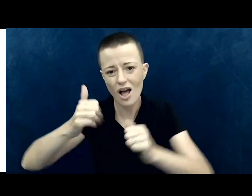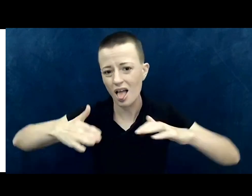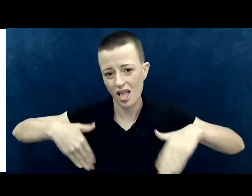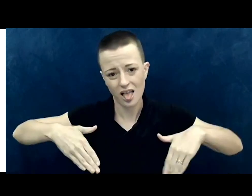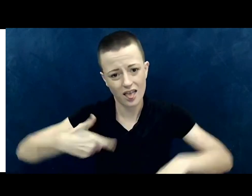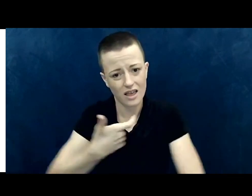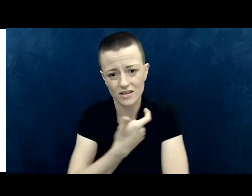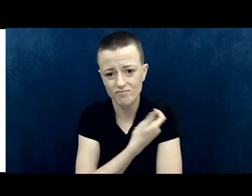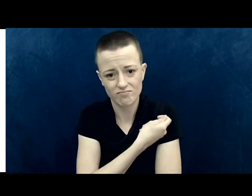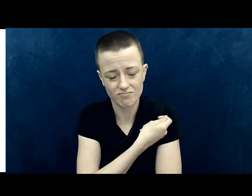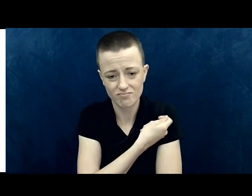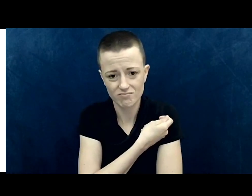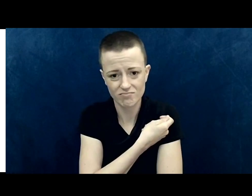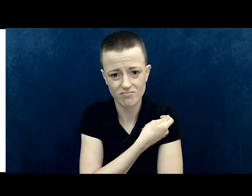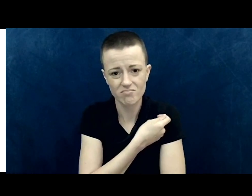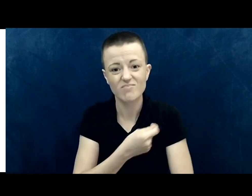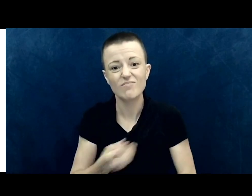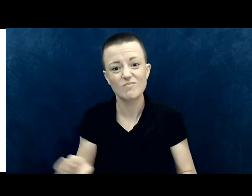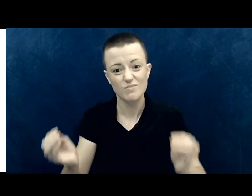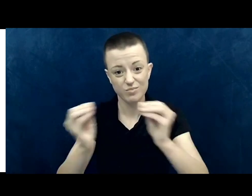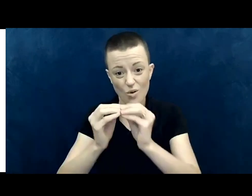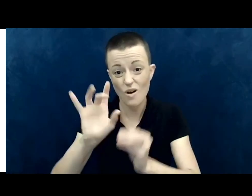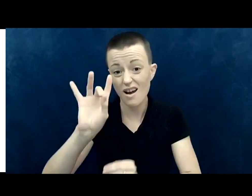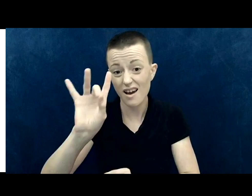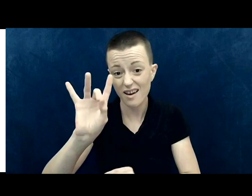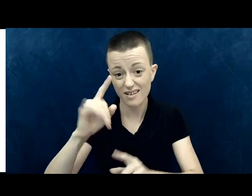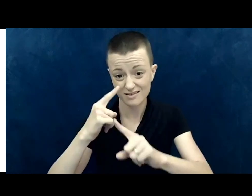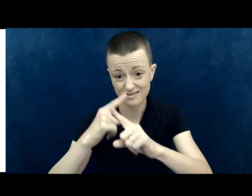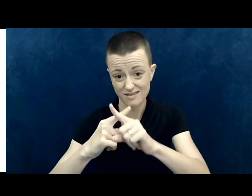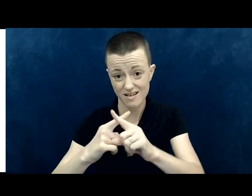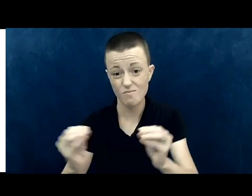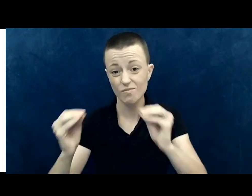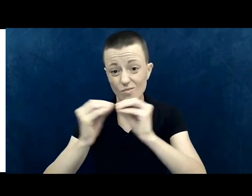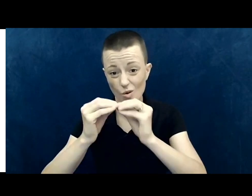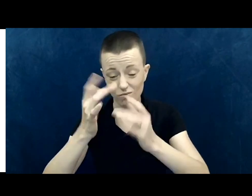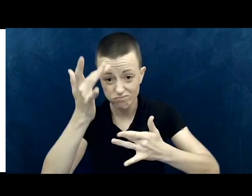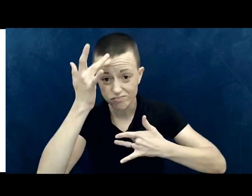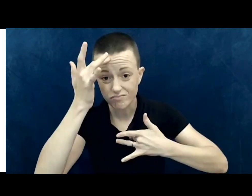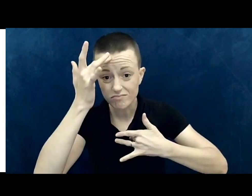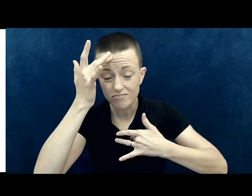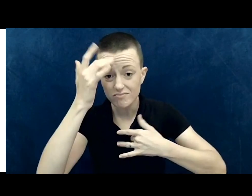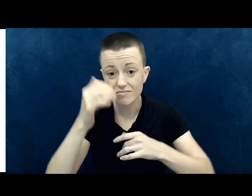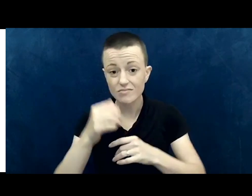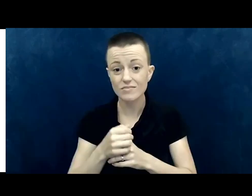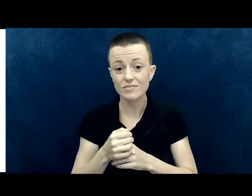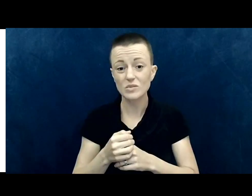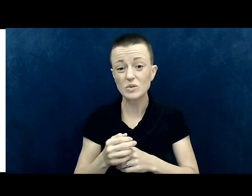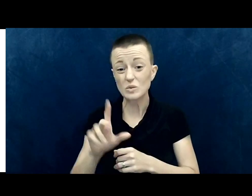29 times more likely to be in hospital, and 48 times more likely to be a patient